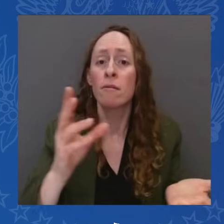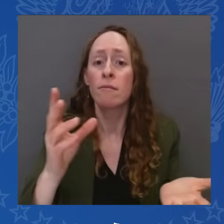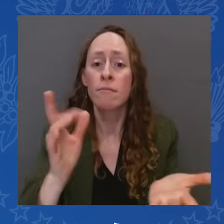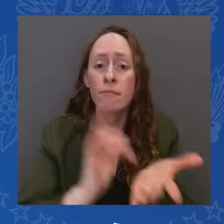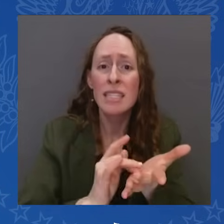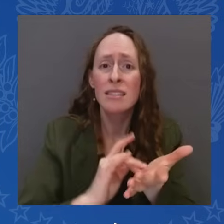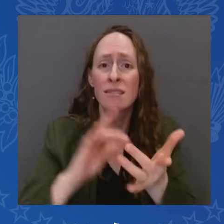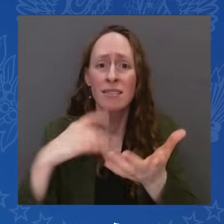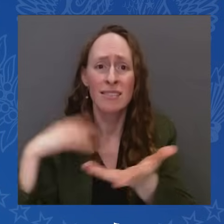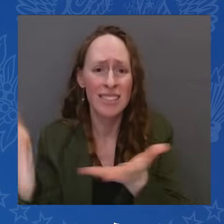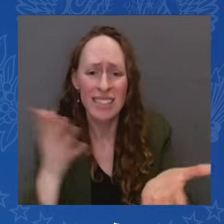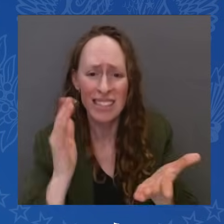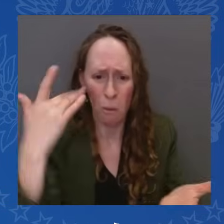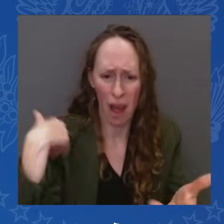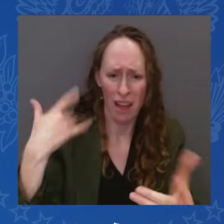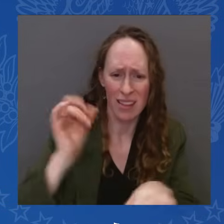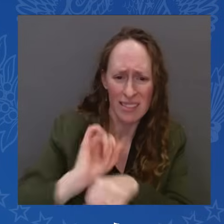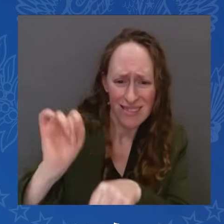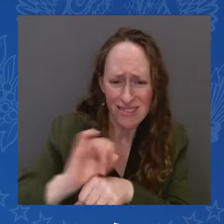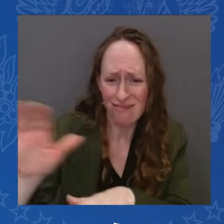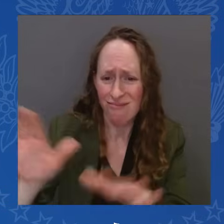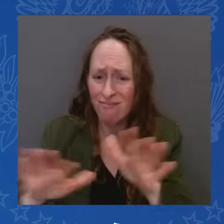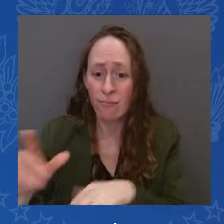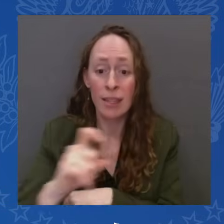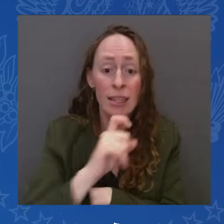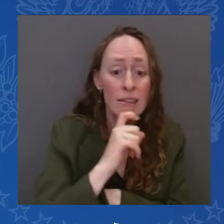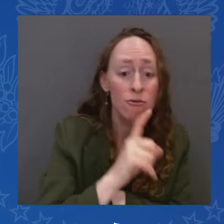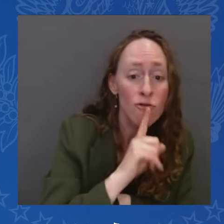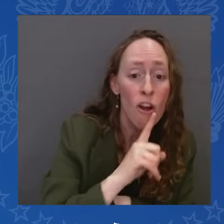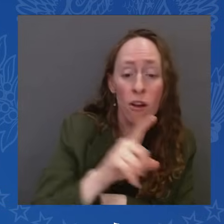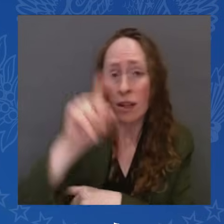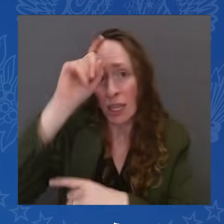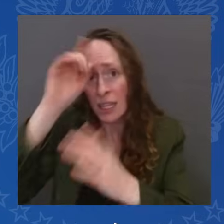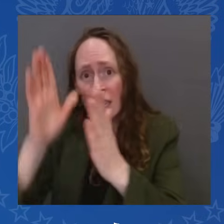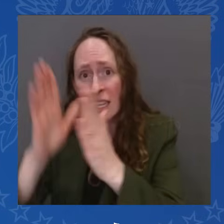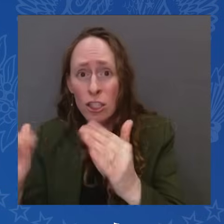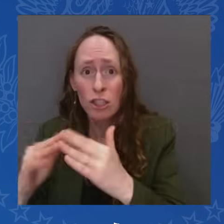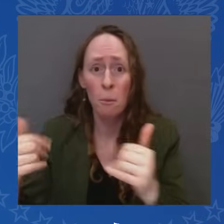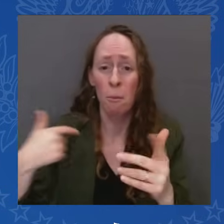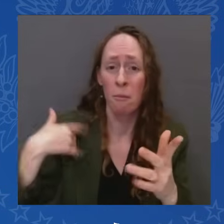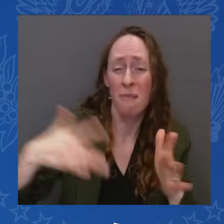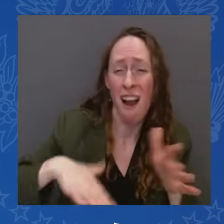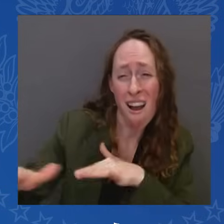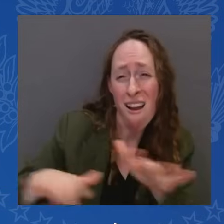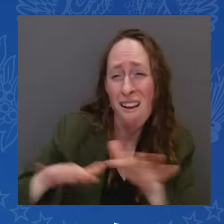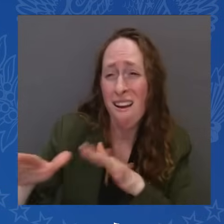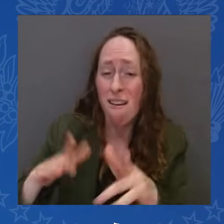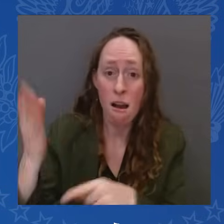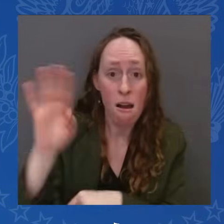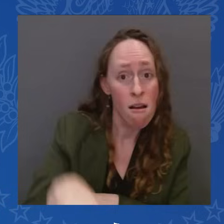We're literally getting up to 140 trucks loaded with gear, loaded with food, loaded with everything that is needed